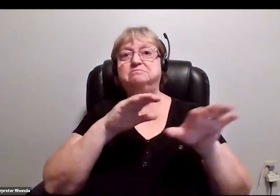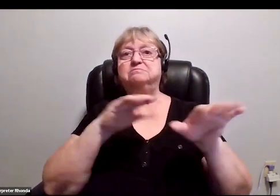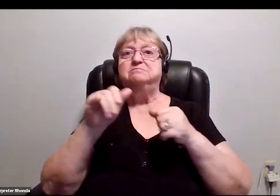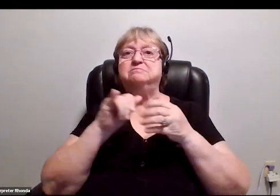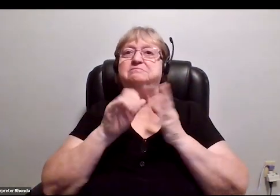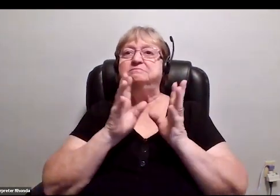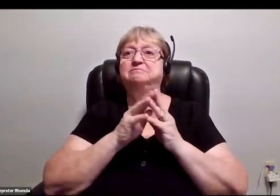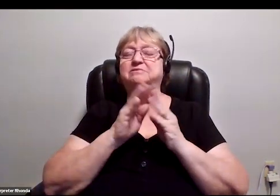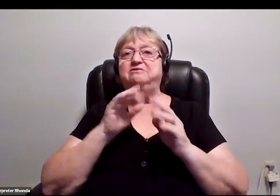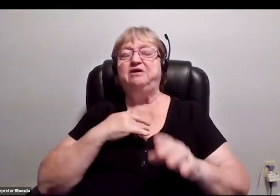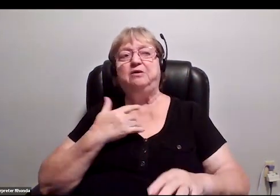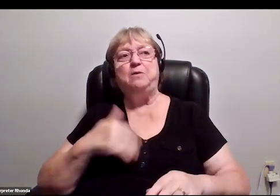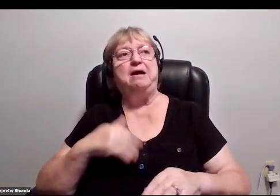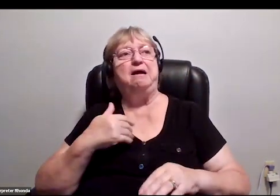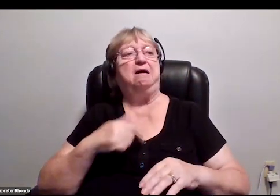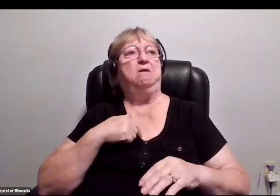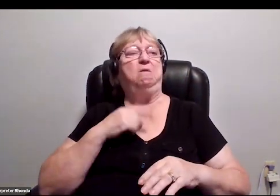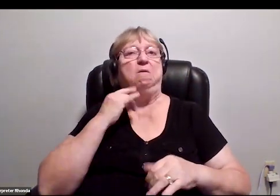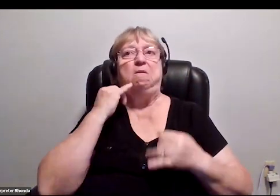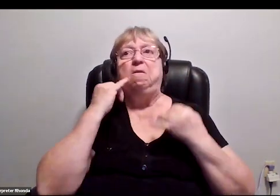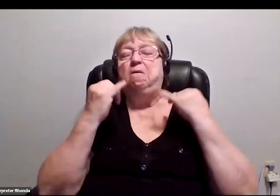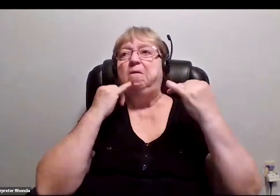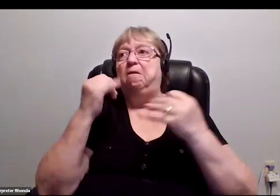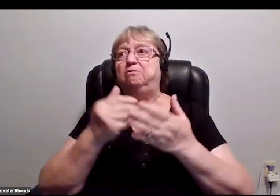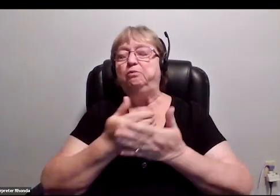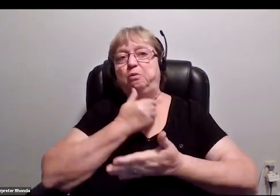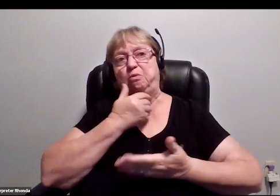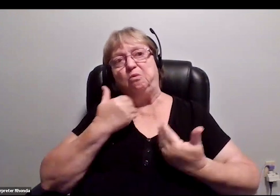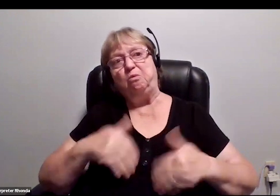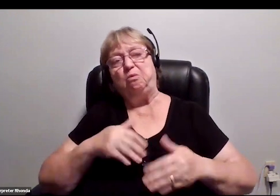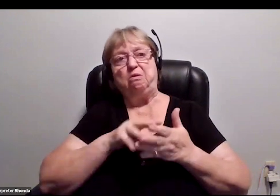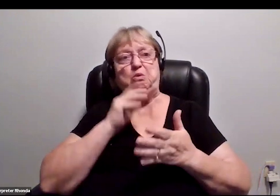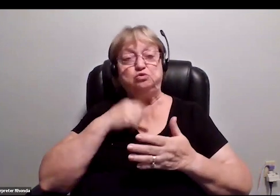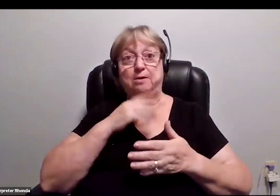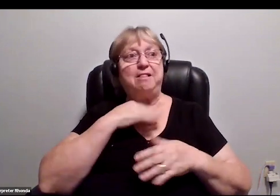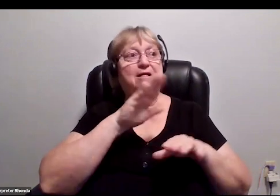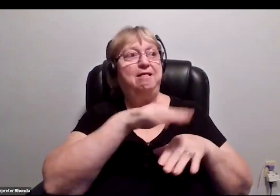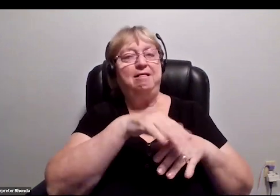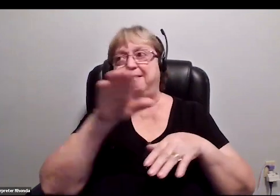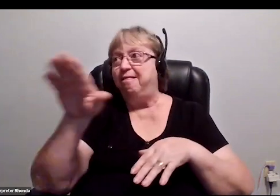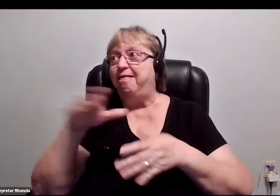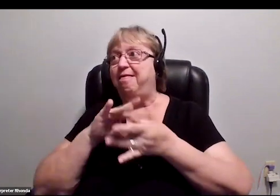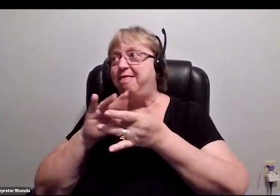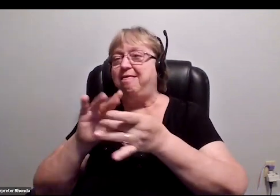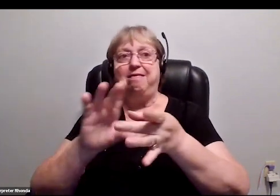like I'd learned such great new ideas, and so I was sharing it with all my friends, but I was doing this individually.